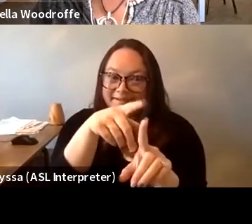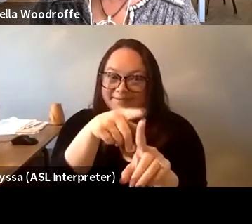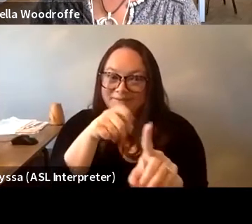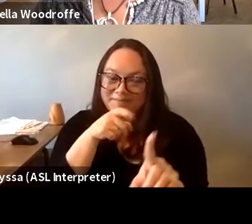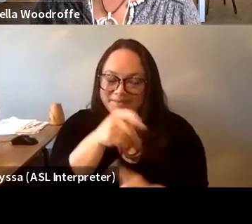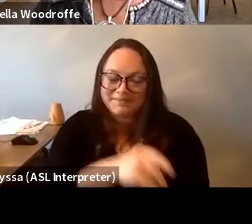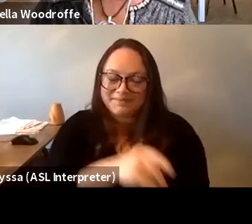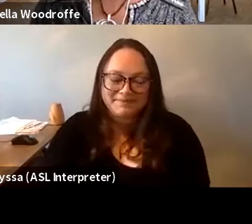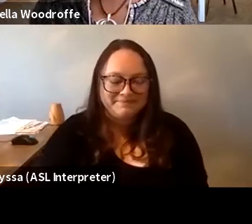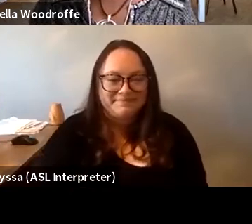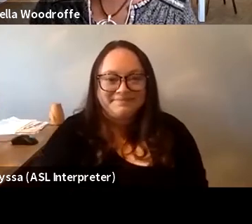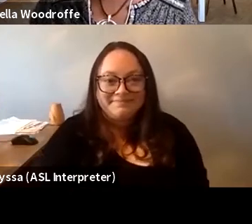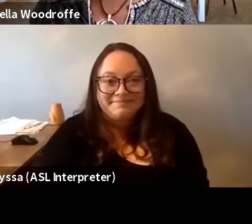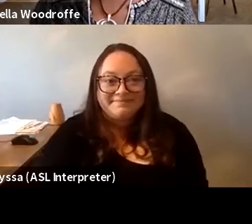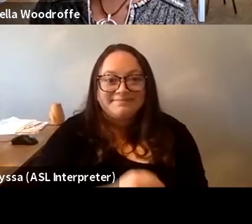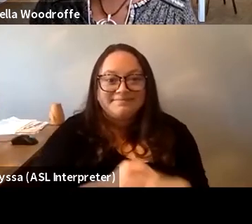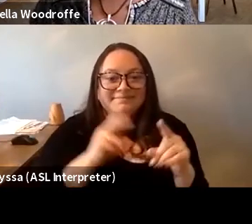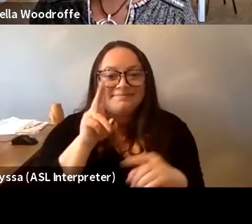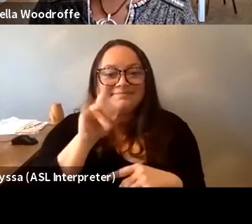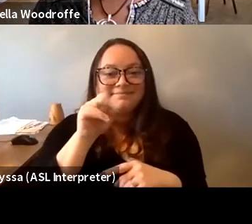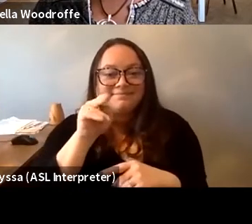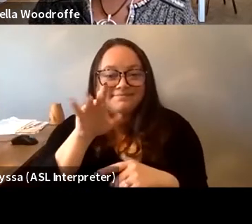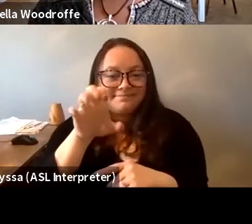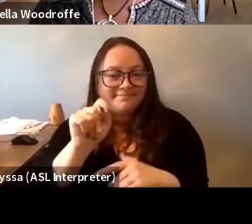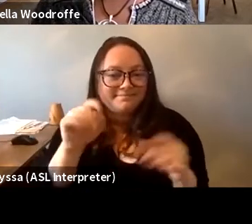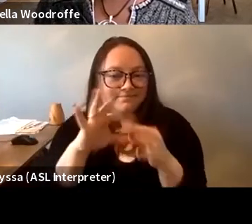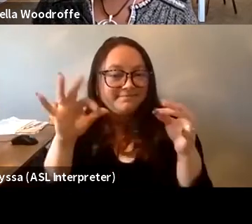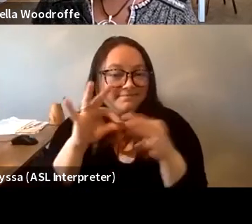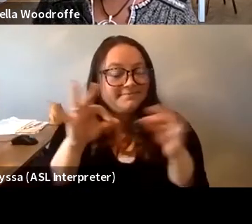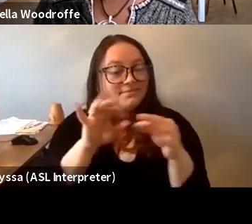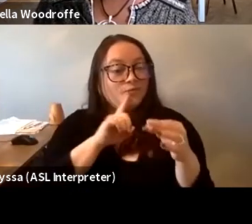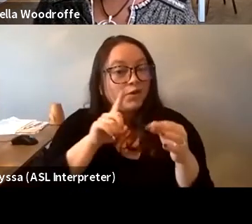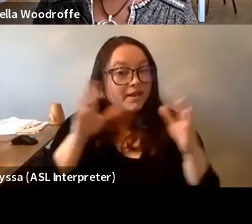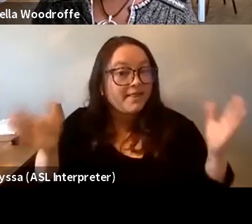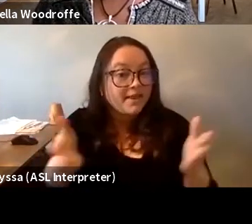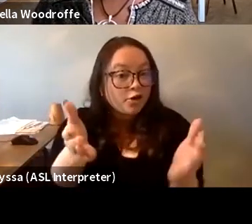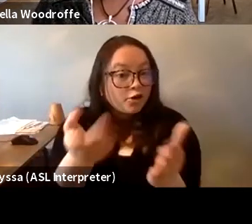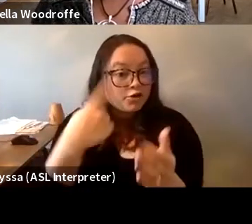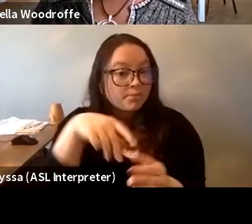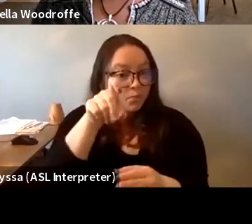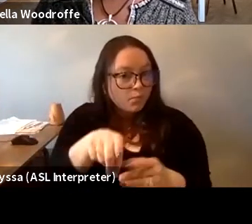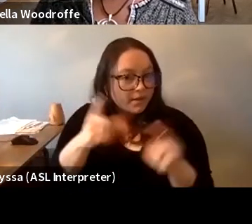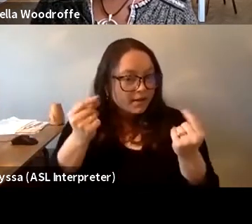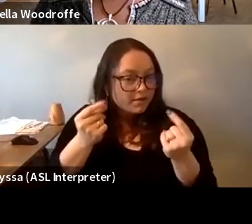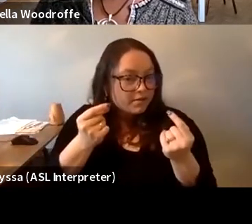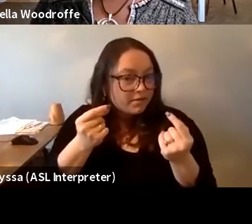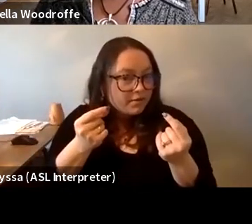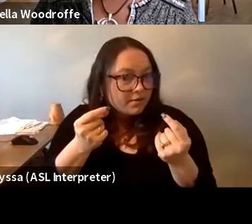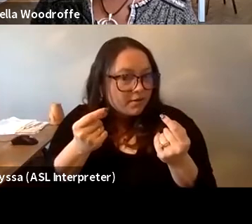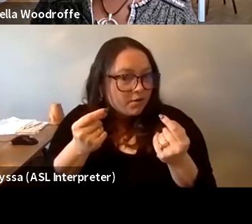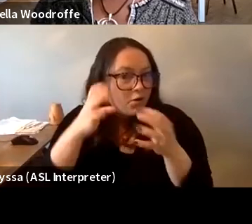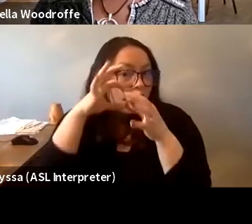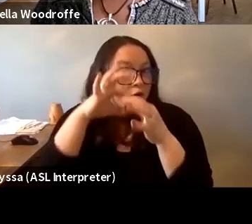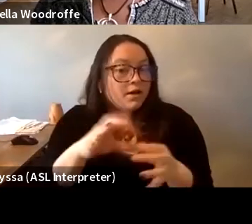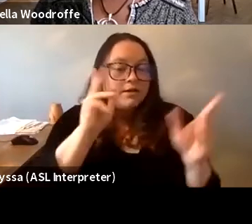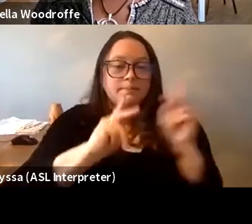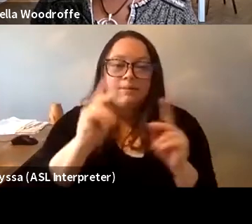and encouragement that we need to do is that when it comes to like people who have an intellectual disability or other